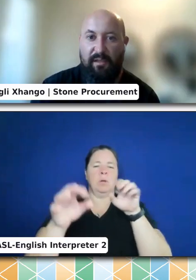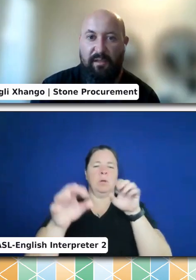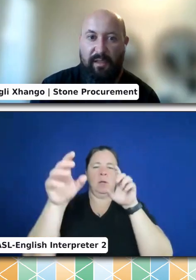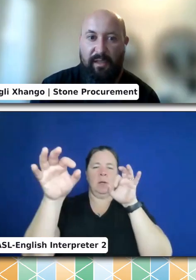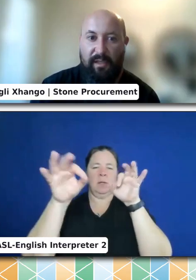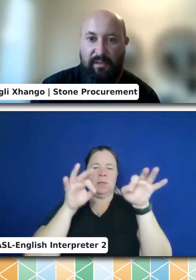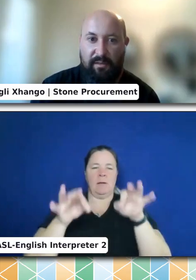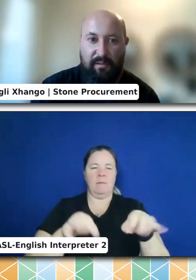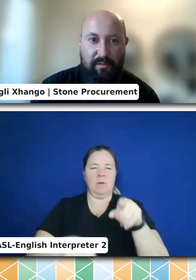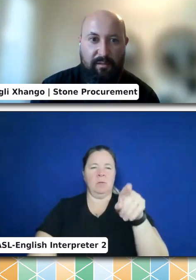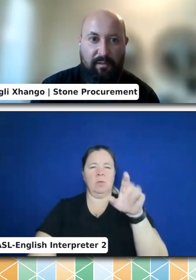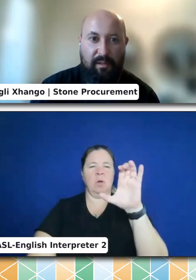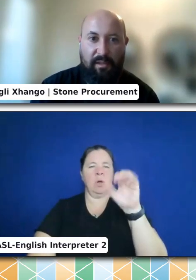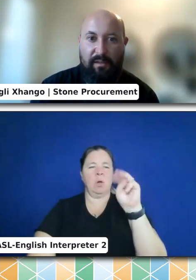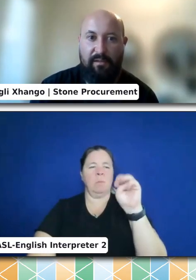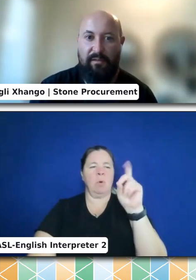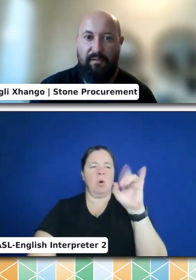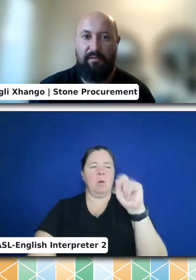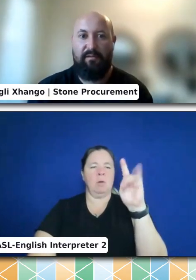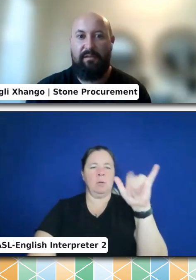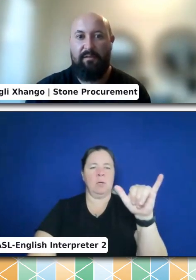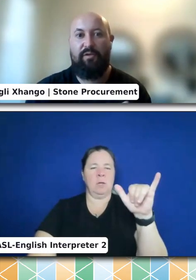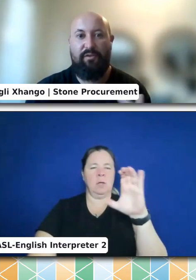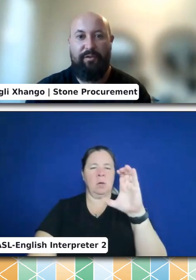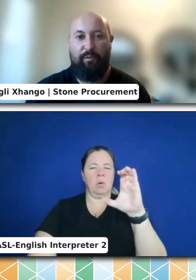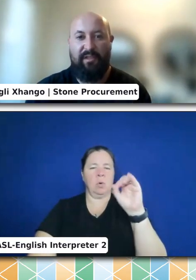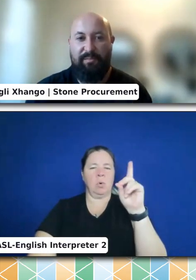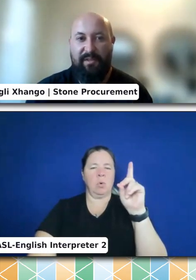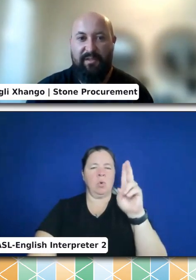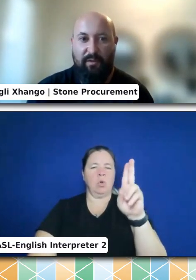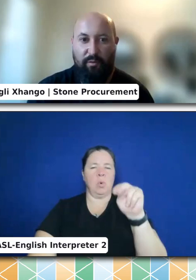And, uh, it… Or, sorry, UNSPC codes.